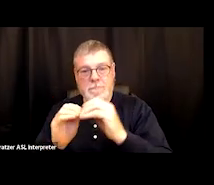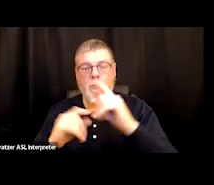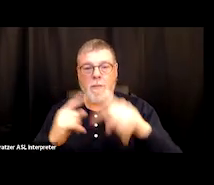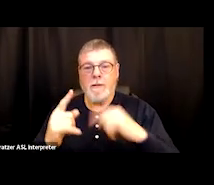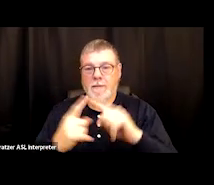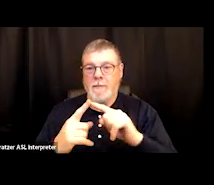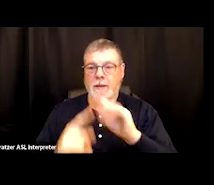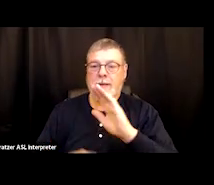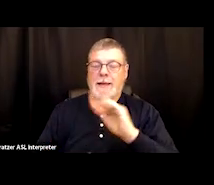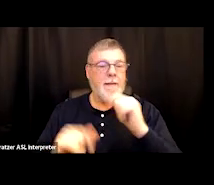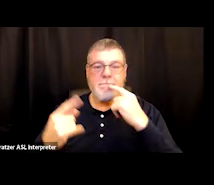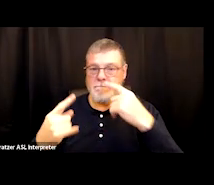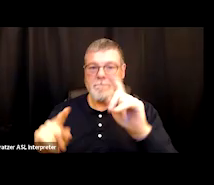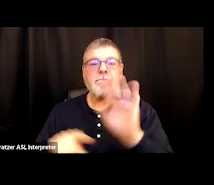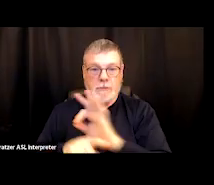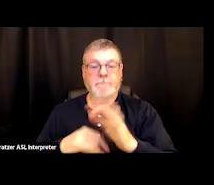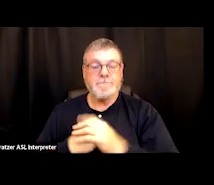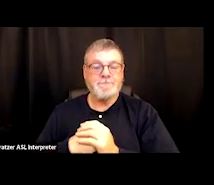more ineffective functional description for Mike.